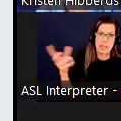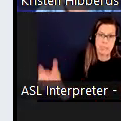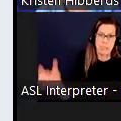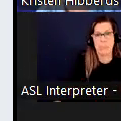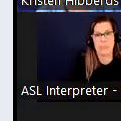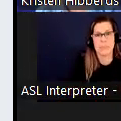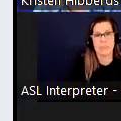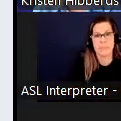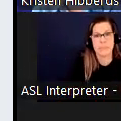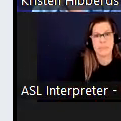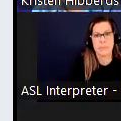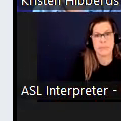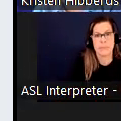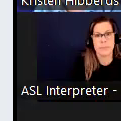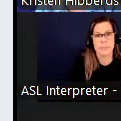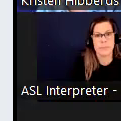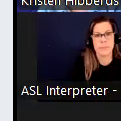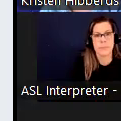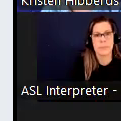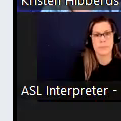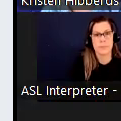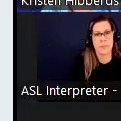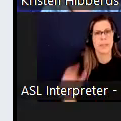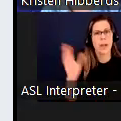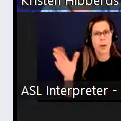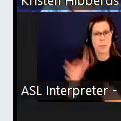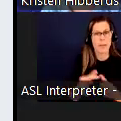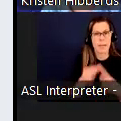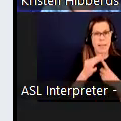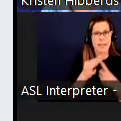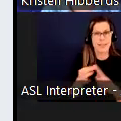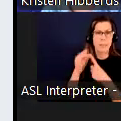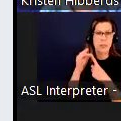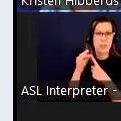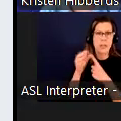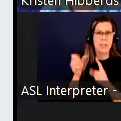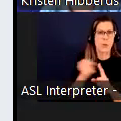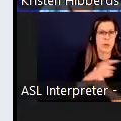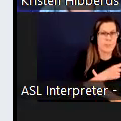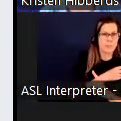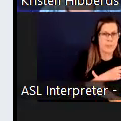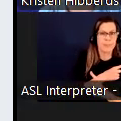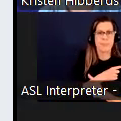So there will be nuances to this as we as we work through it.